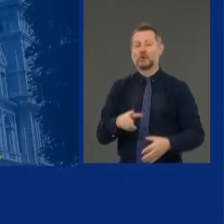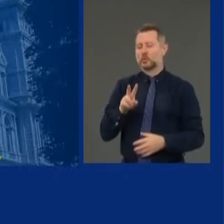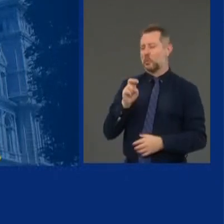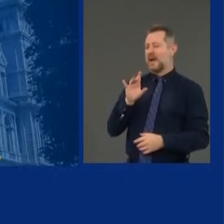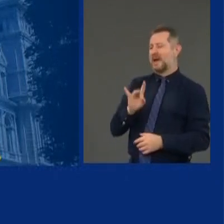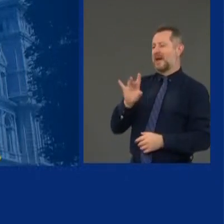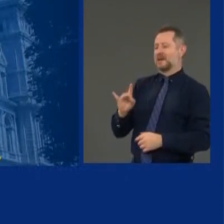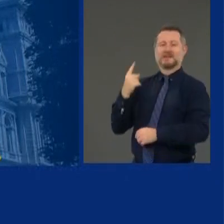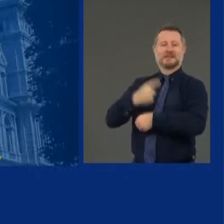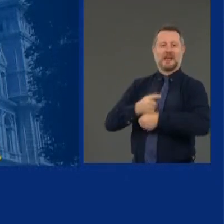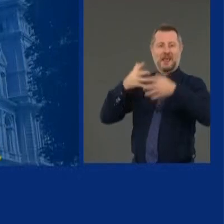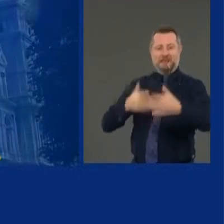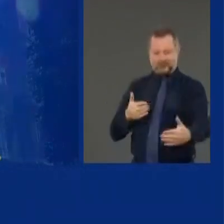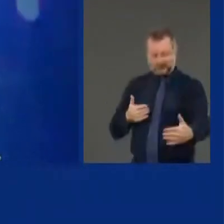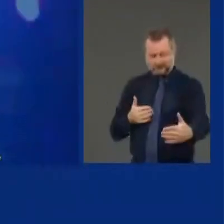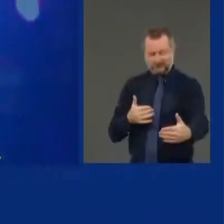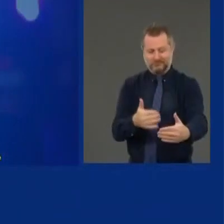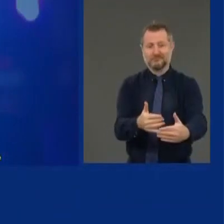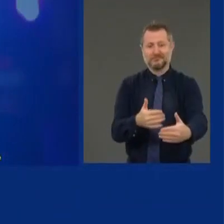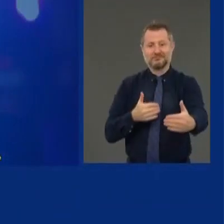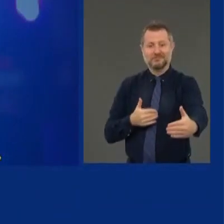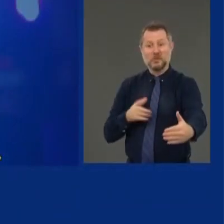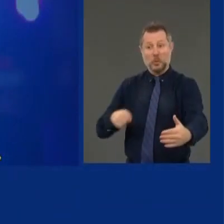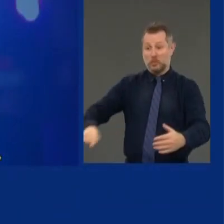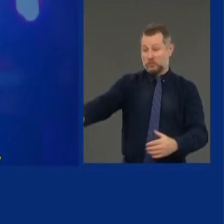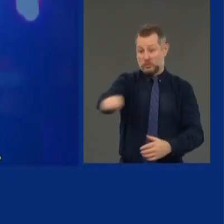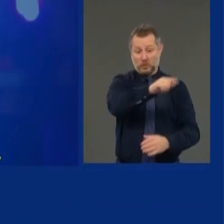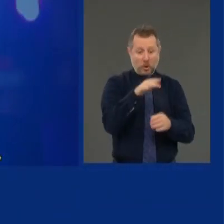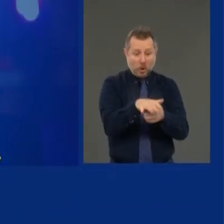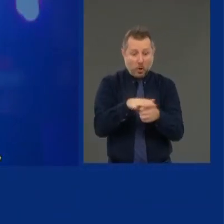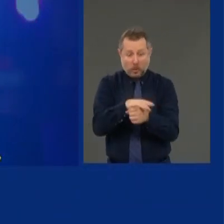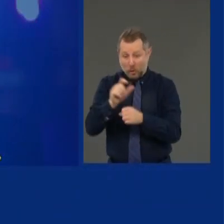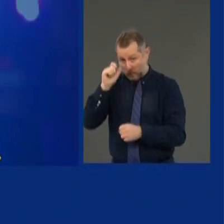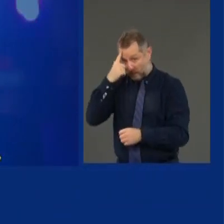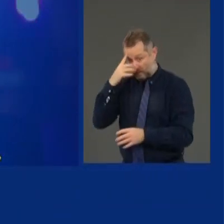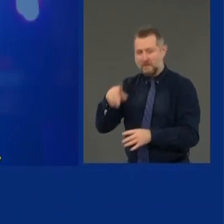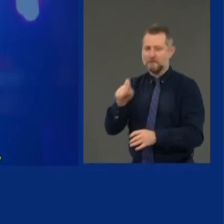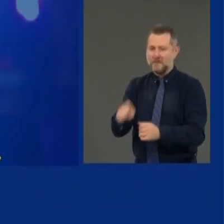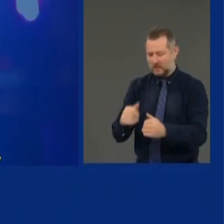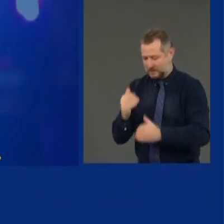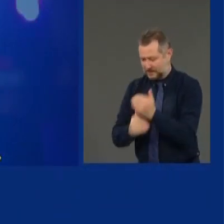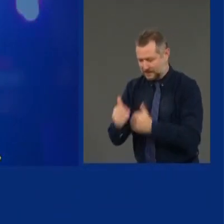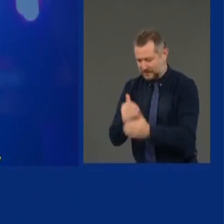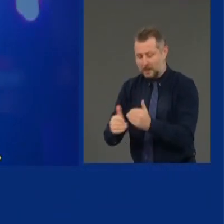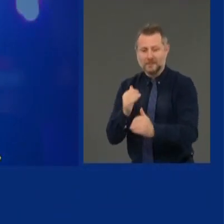WE HAVE THE DEADLINE OF 288 DAYS AND COUNTING FOR LOCAL